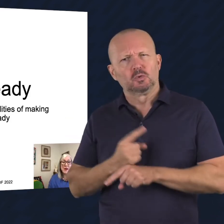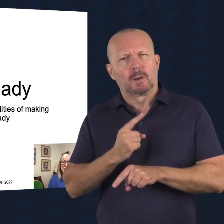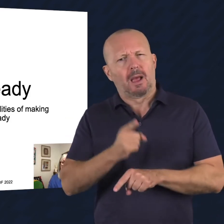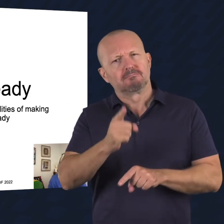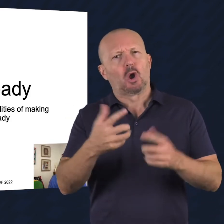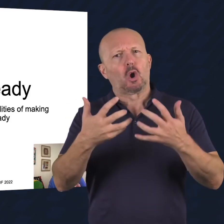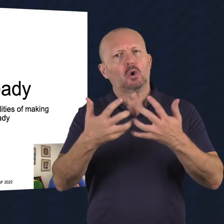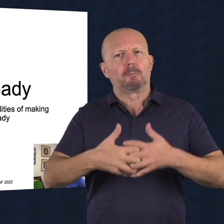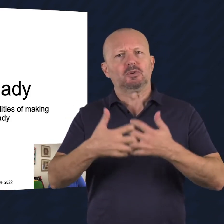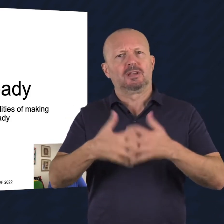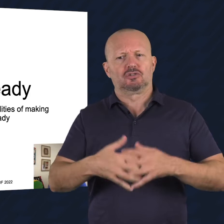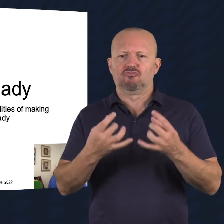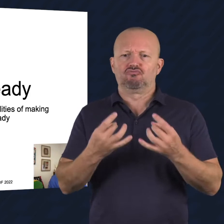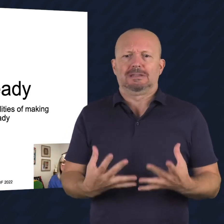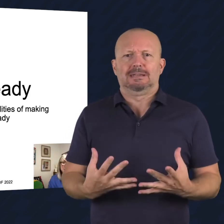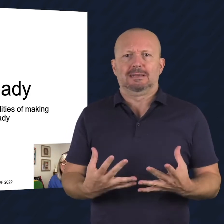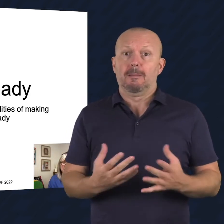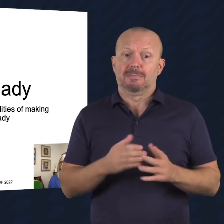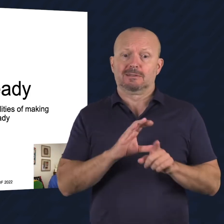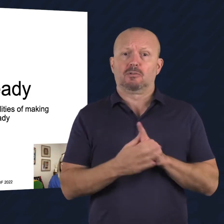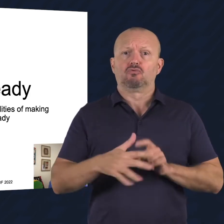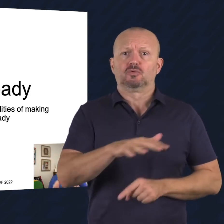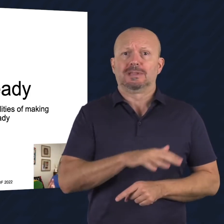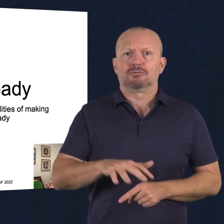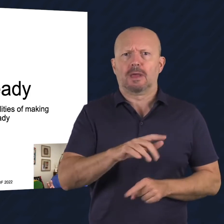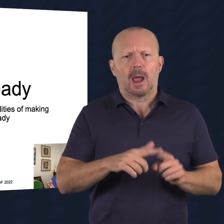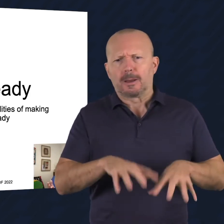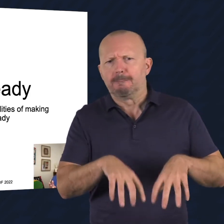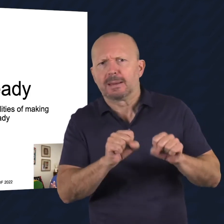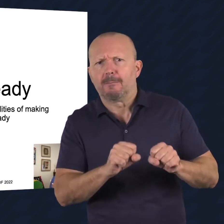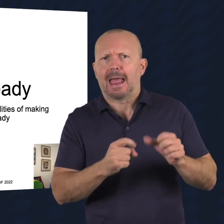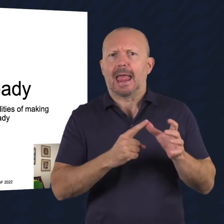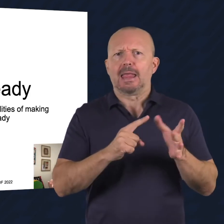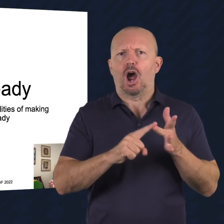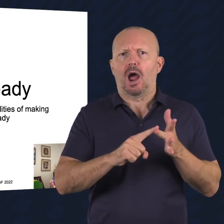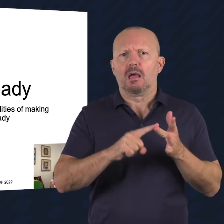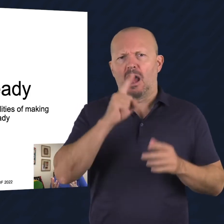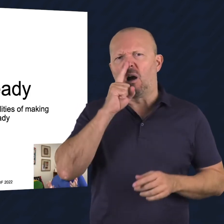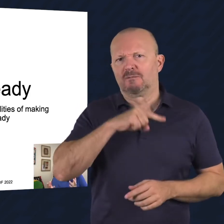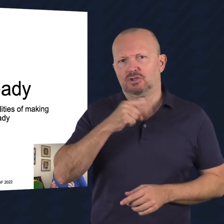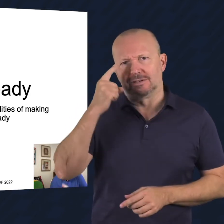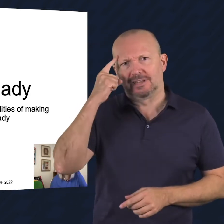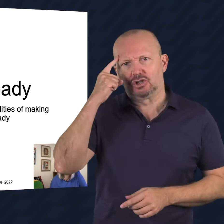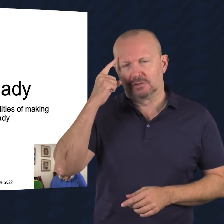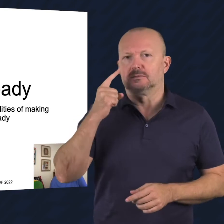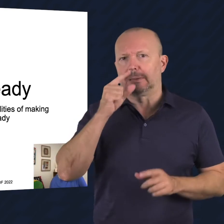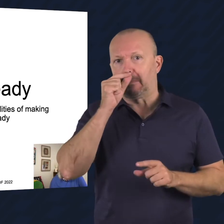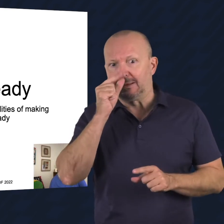and we're gonna talk about being computationally ready. What it takes in the cultural sector to actually pick up artificial intelligence technologies